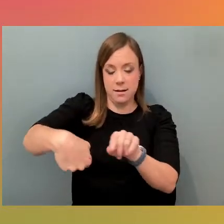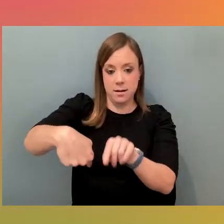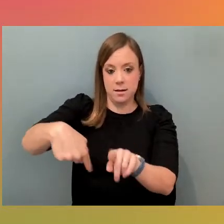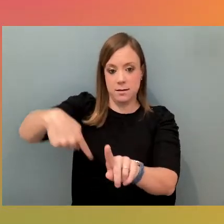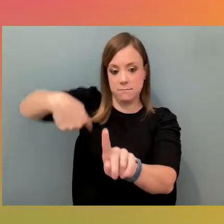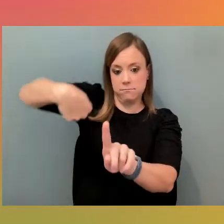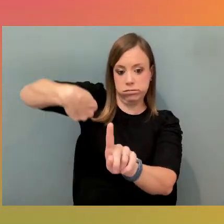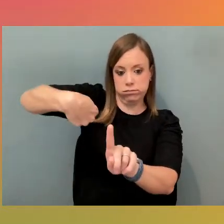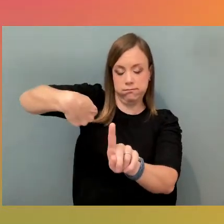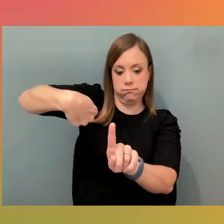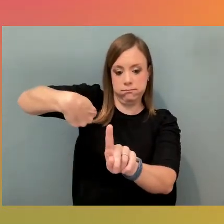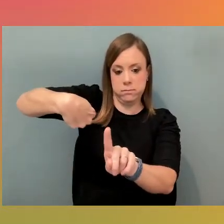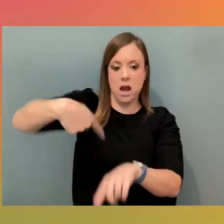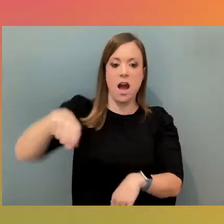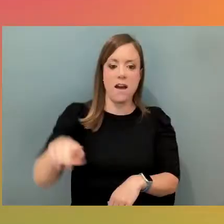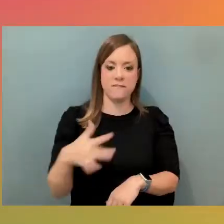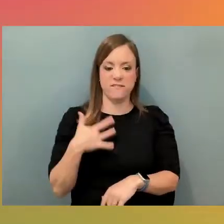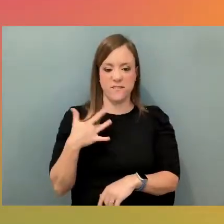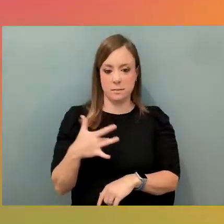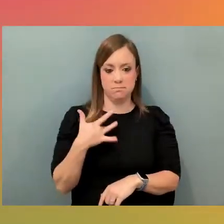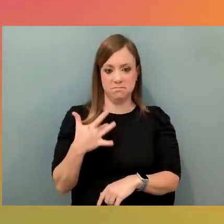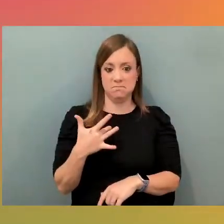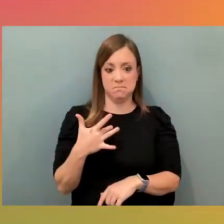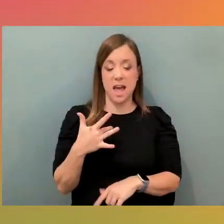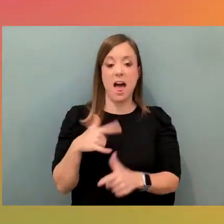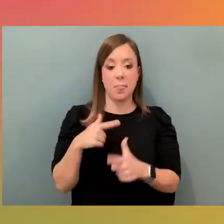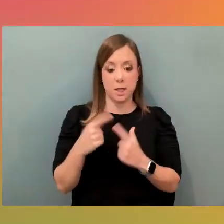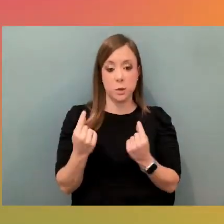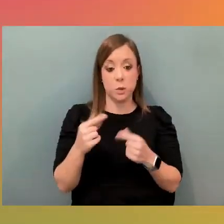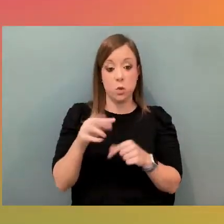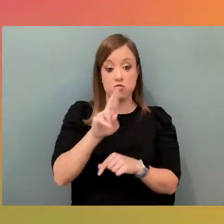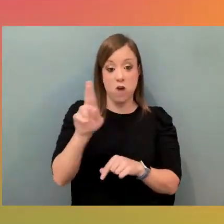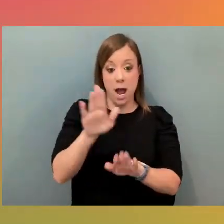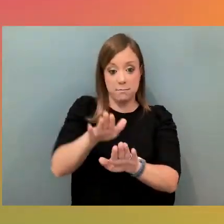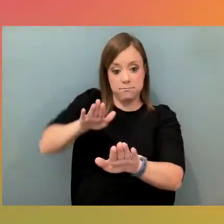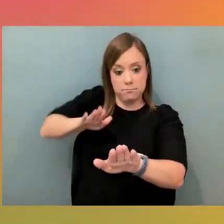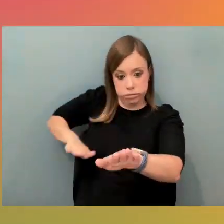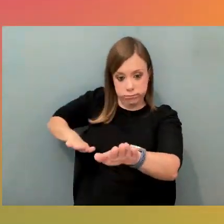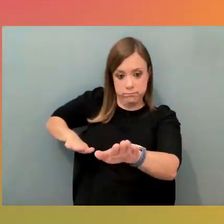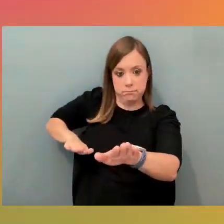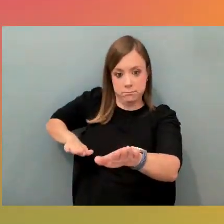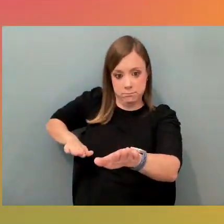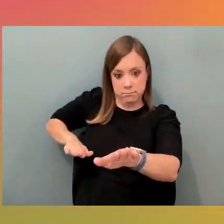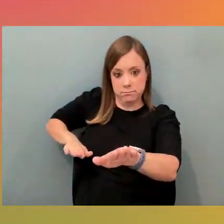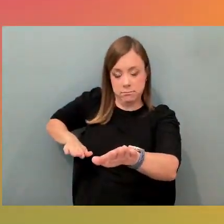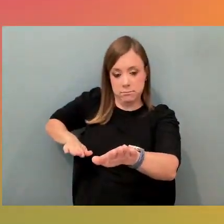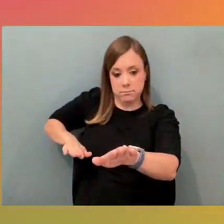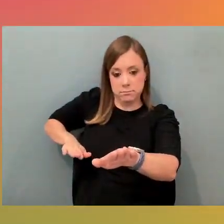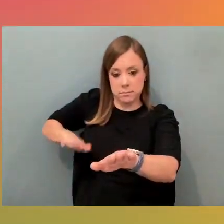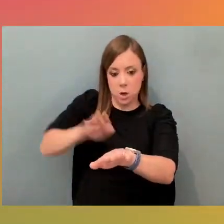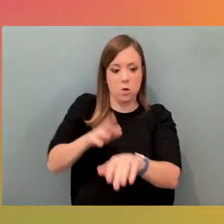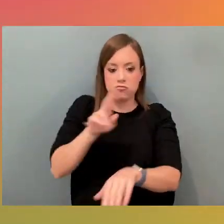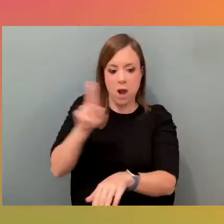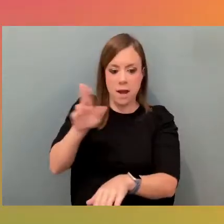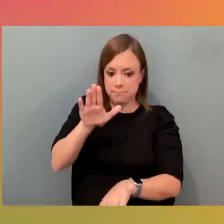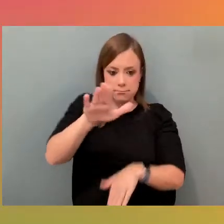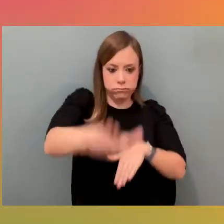TACK ANY LITTLE MOVEMENT THAT FEELS GOOD FOR YOU. AND THEN STEP THE RIGHT FOOT BACK FORWARD, YOU'RE GOING TO